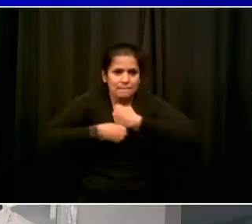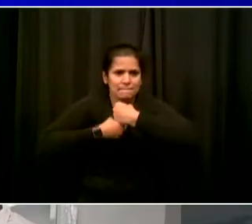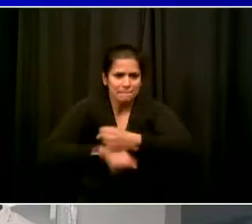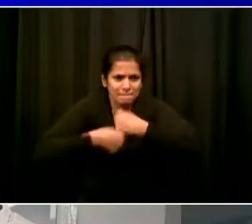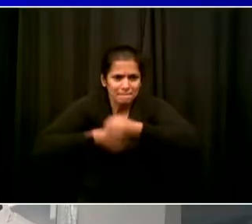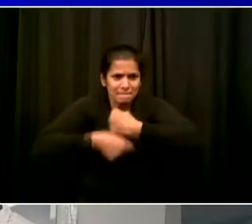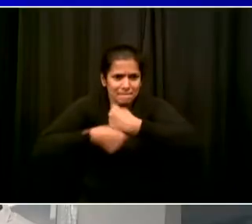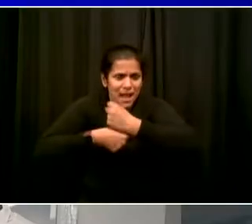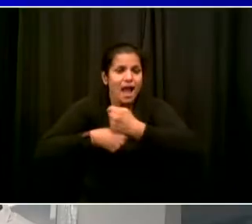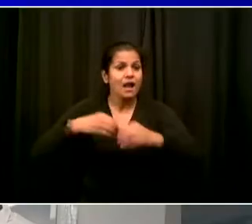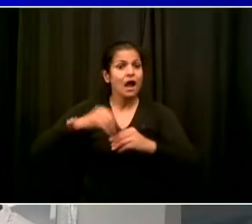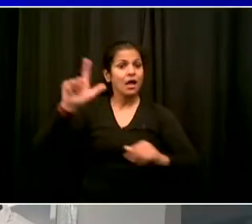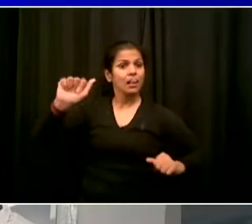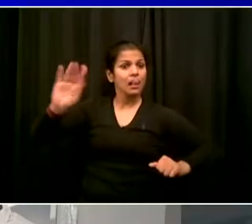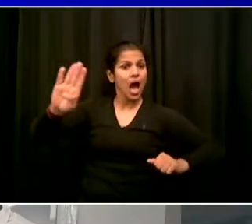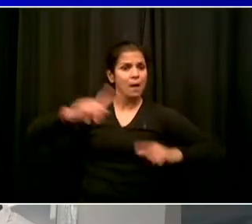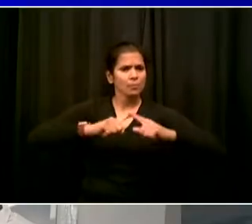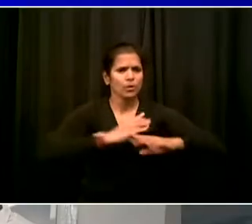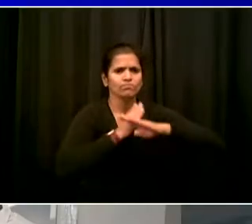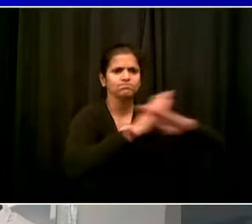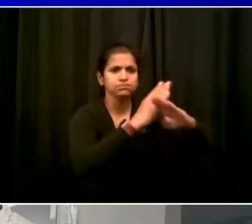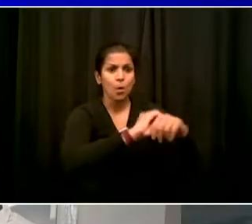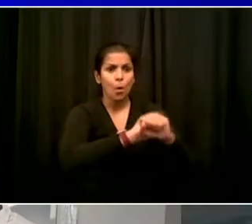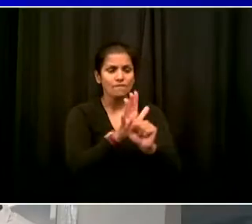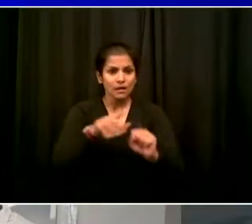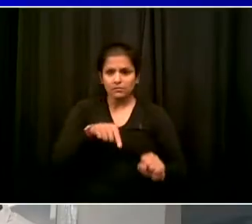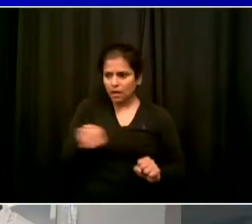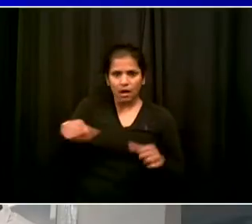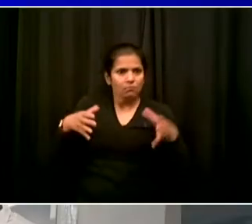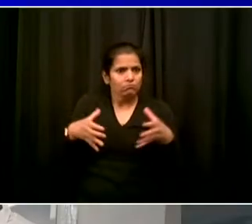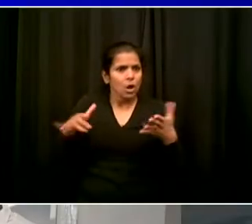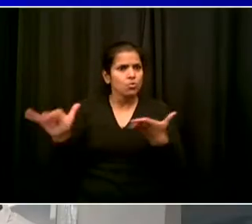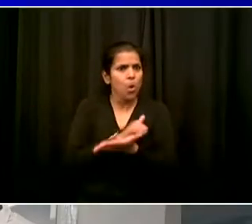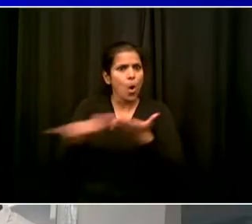BUSINESS SECTOR, UNIVERSITIES,